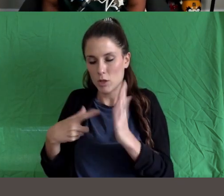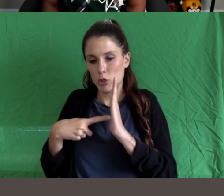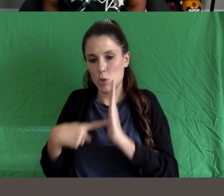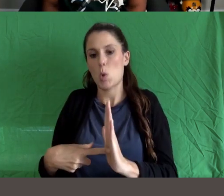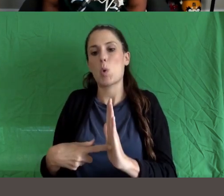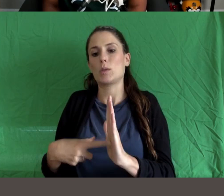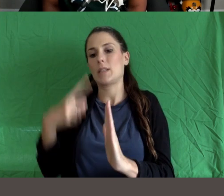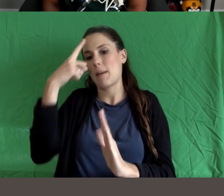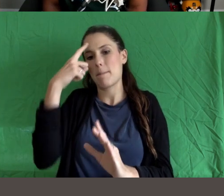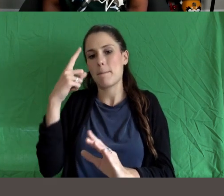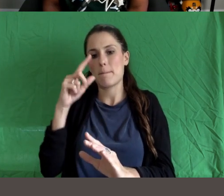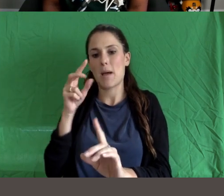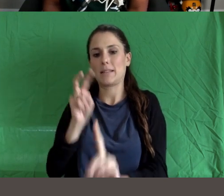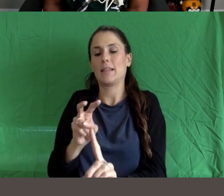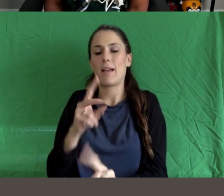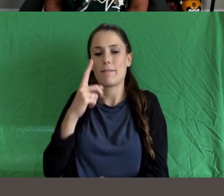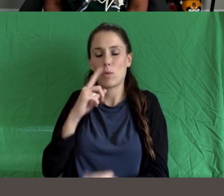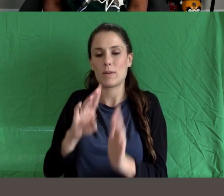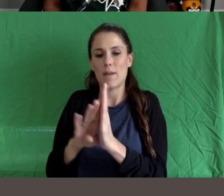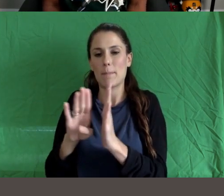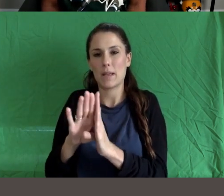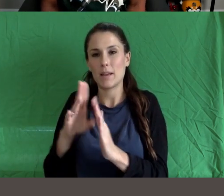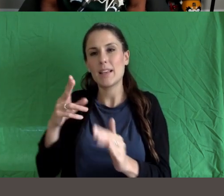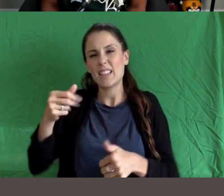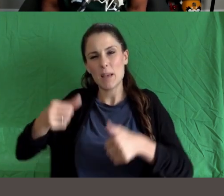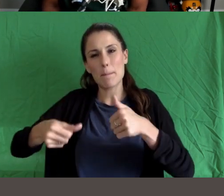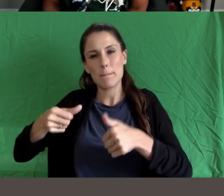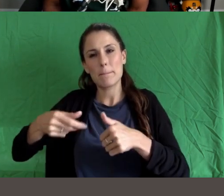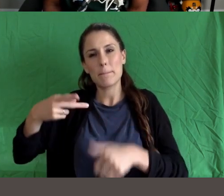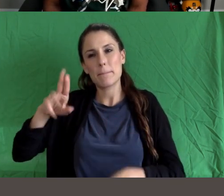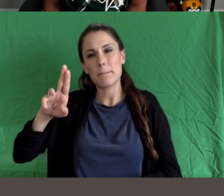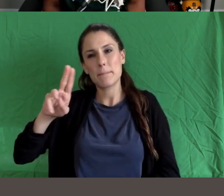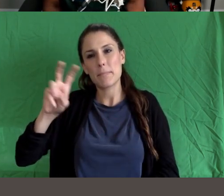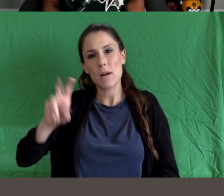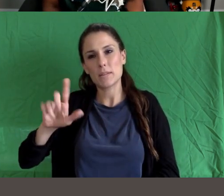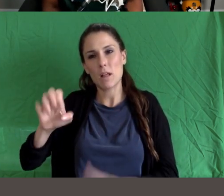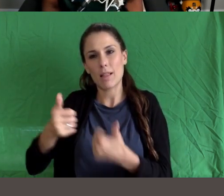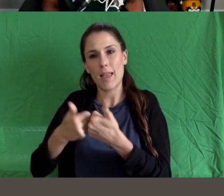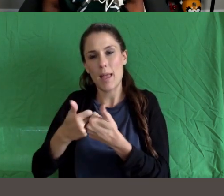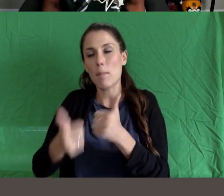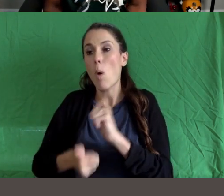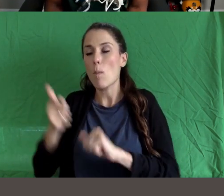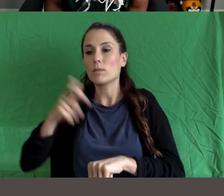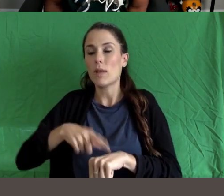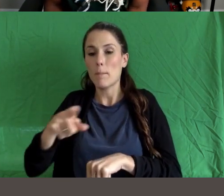development. It's a puzzle game in which most of the time you're playing against yourself.